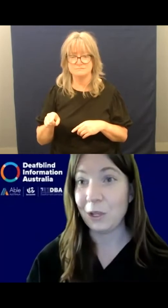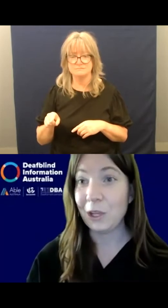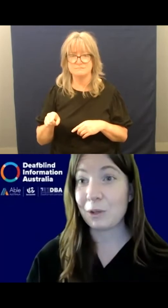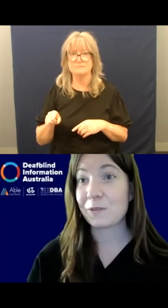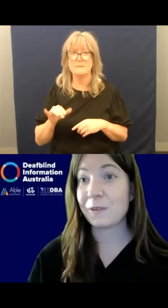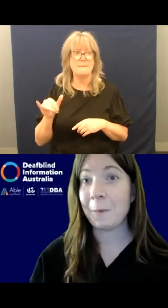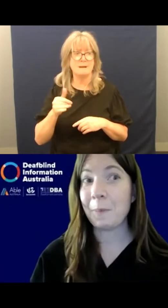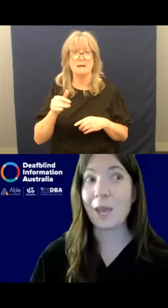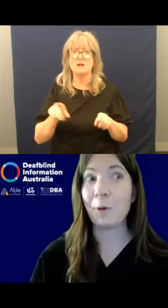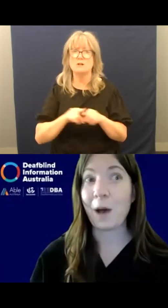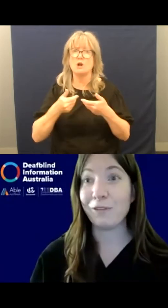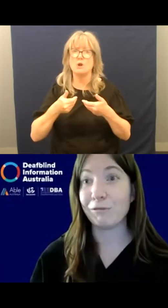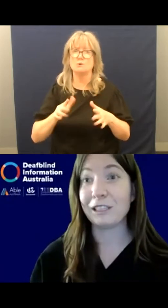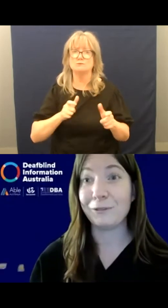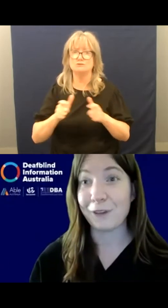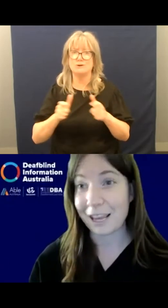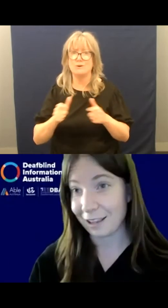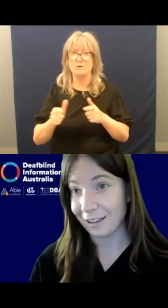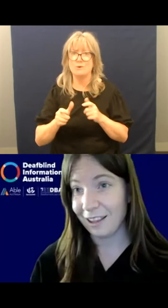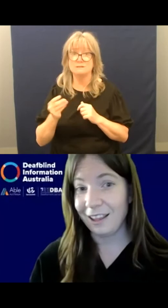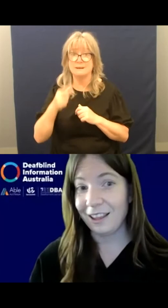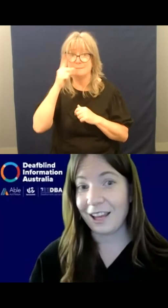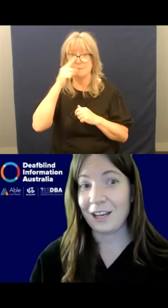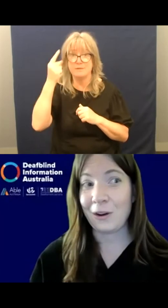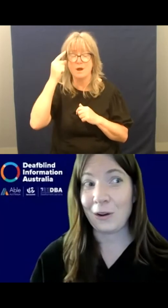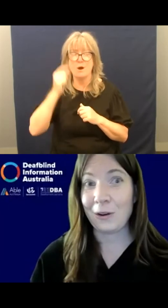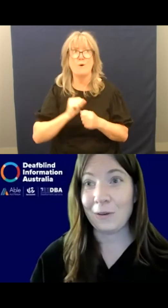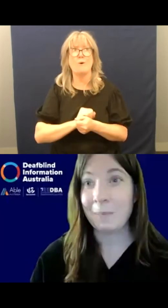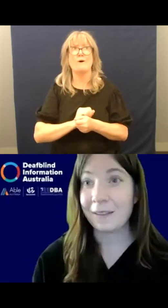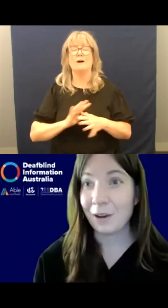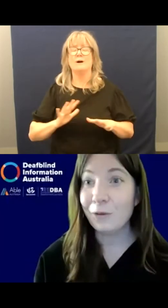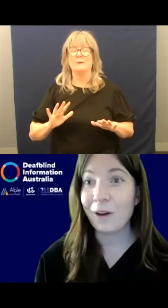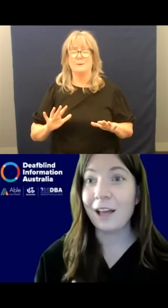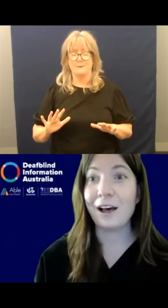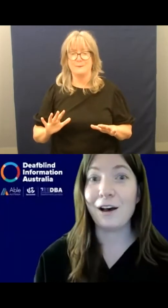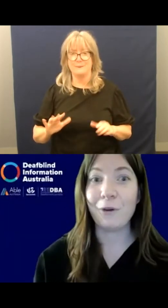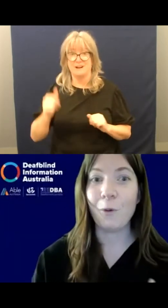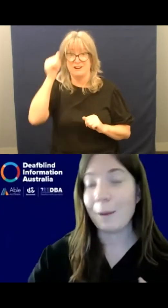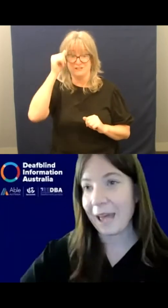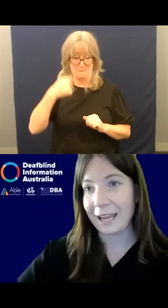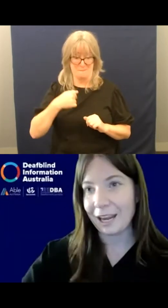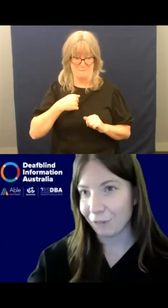Which for some people might feel really freeing. I know myself I love wet paint everywhere,